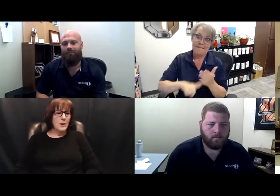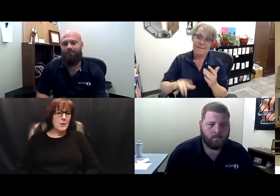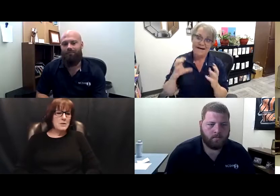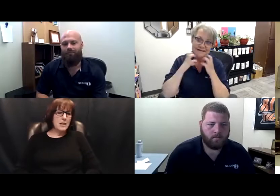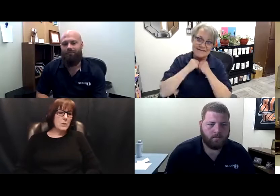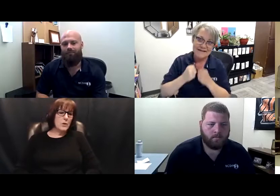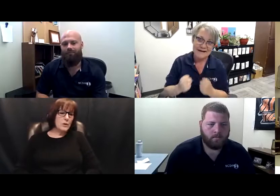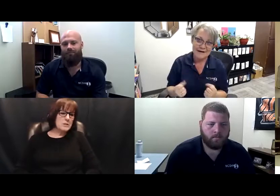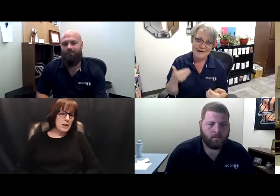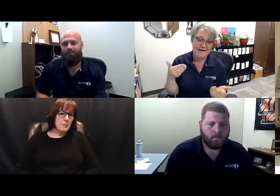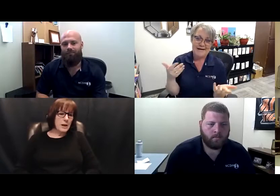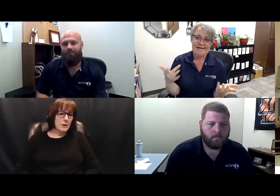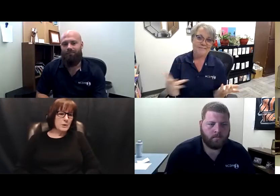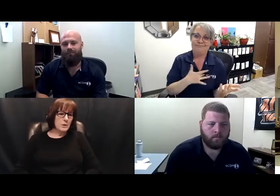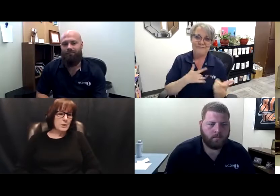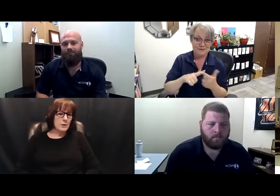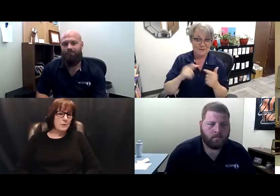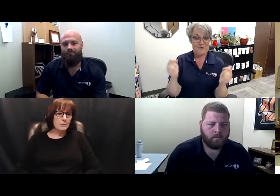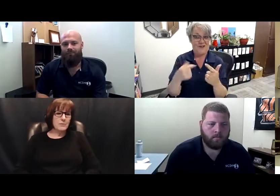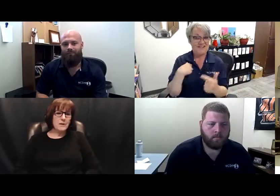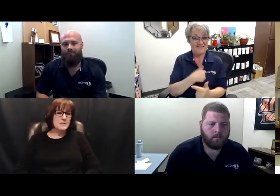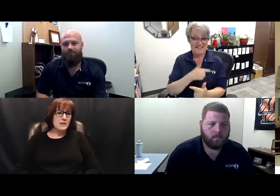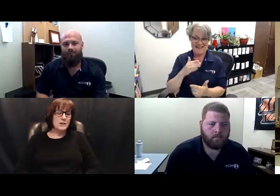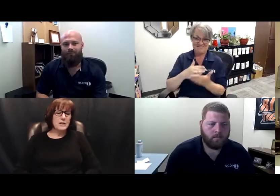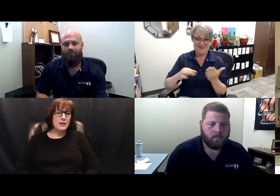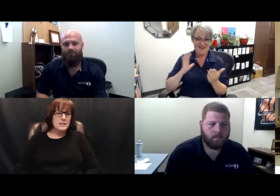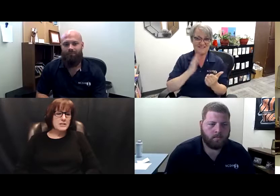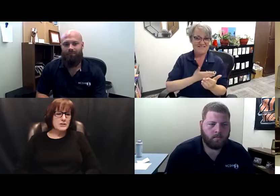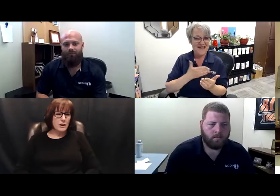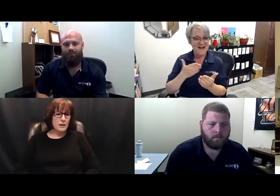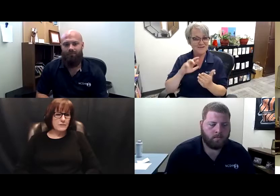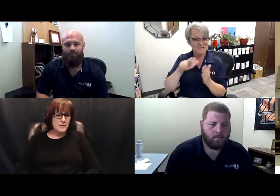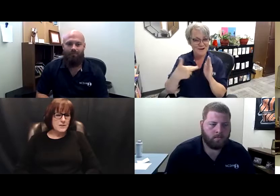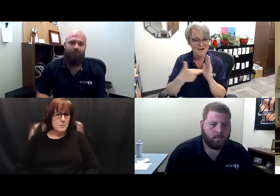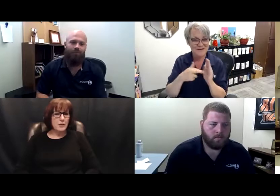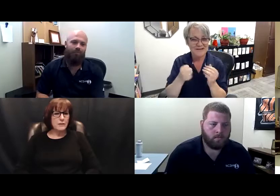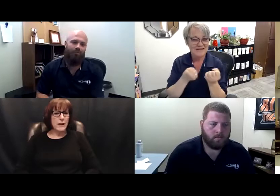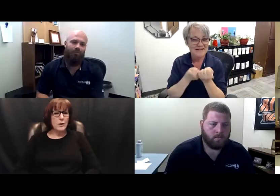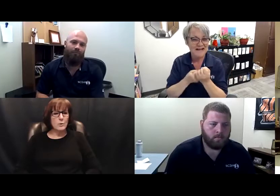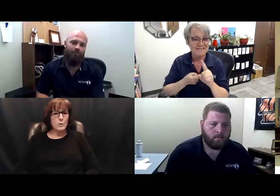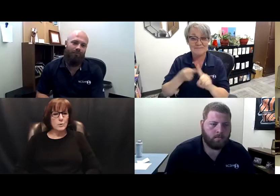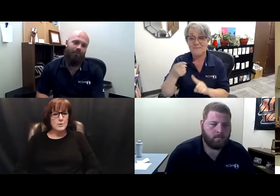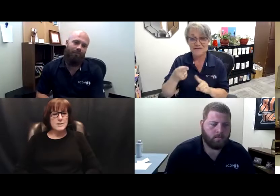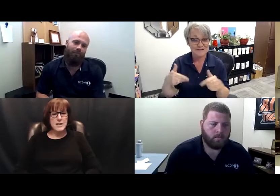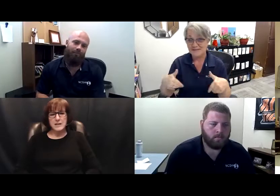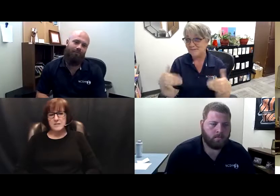Today we're going to be talking about things that are near and dear to all of us as part of our roles as advocacy